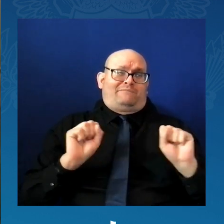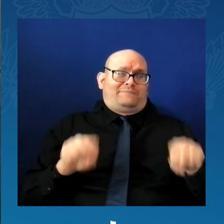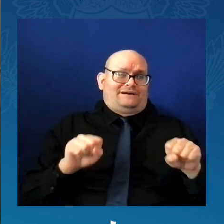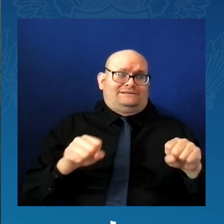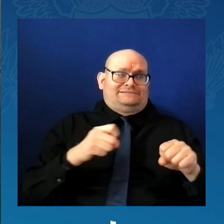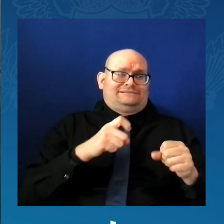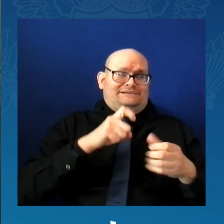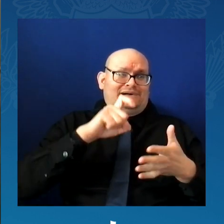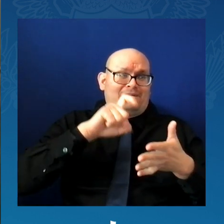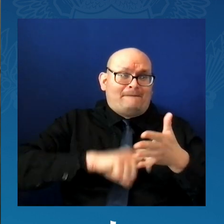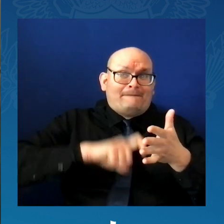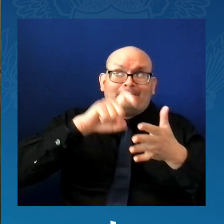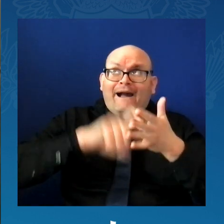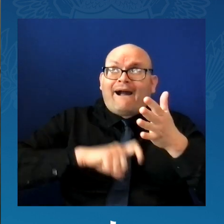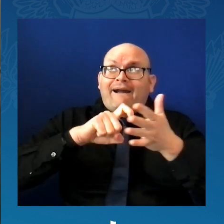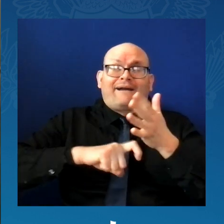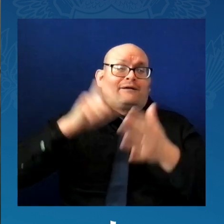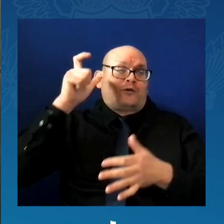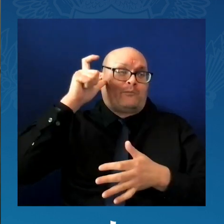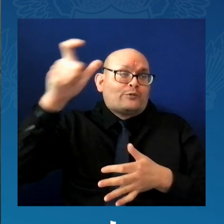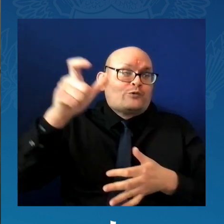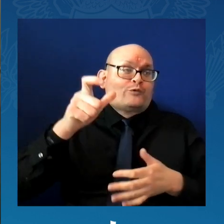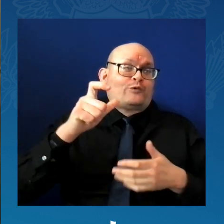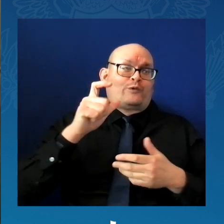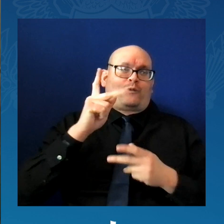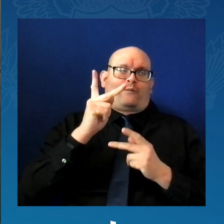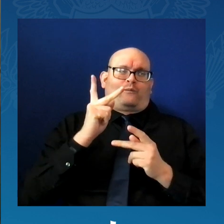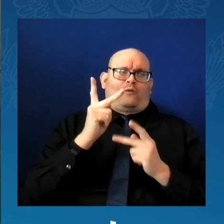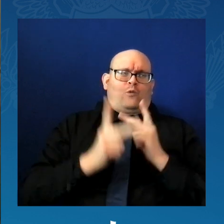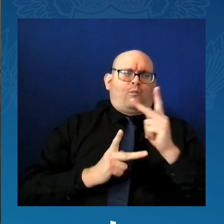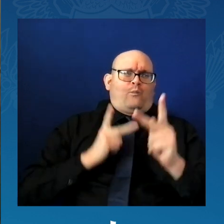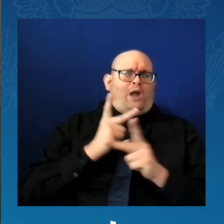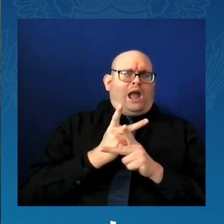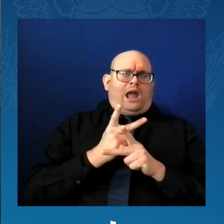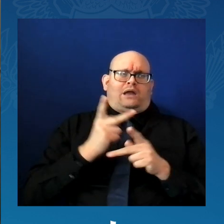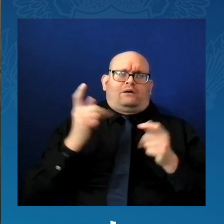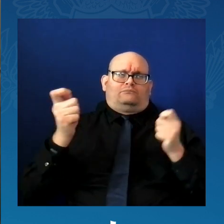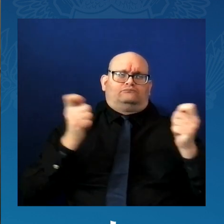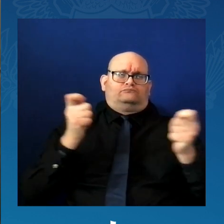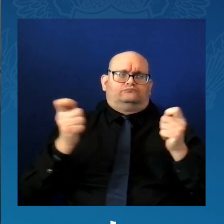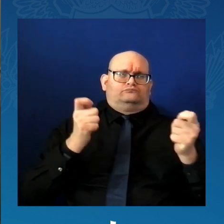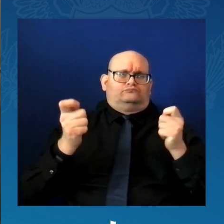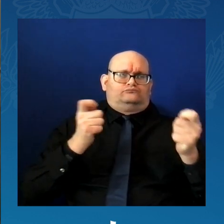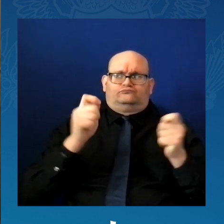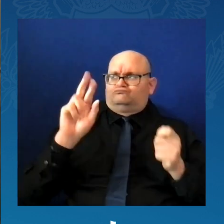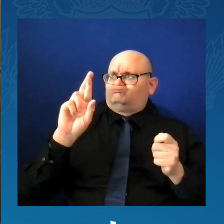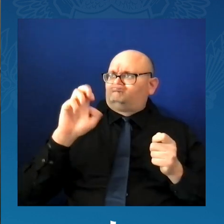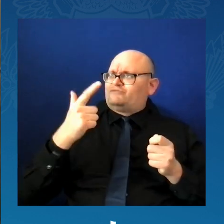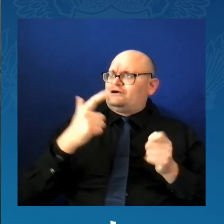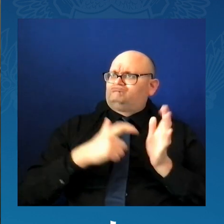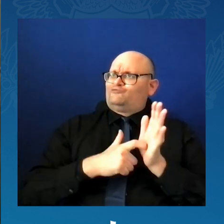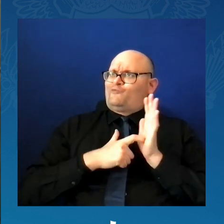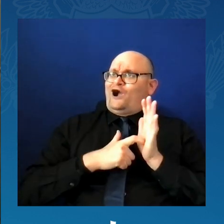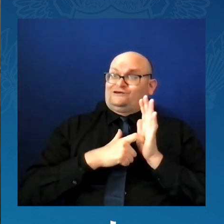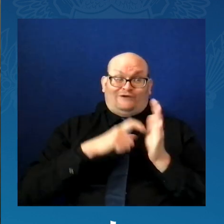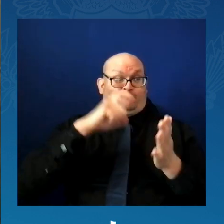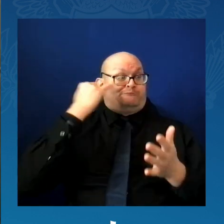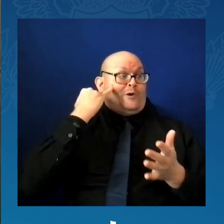What kind of regulatory effort is going to be there if we ever perfects fusion?